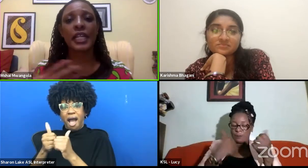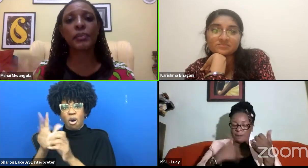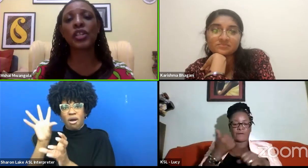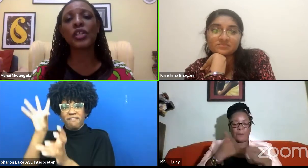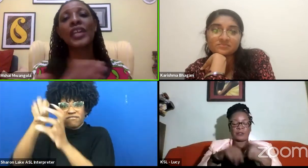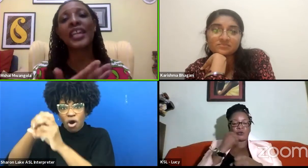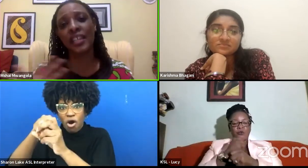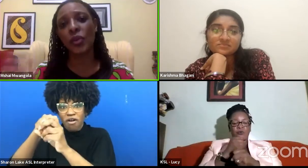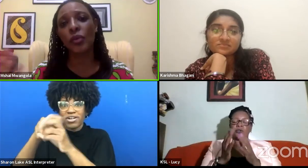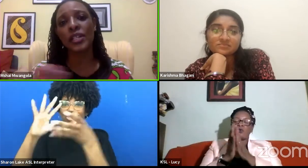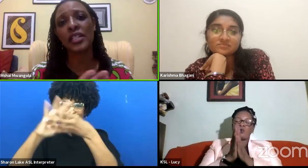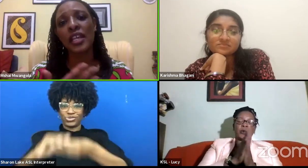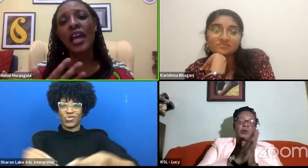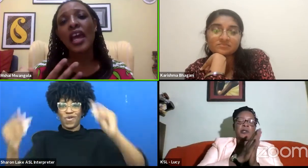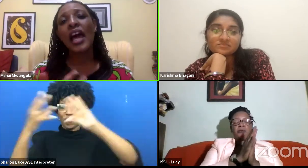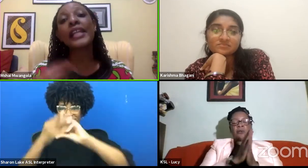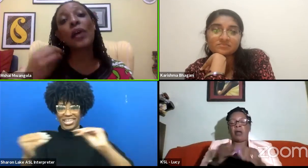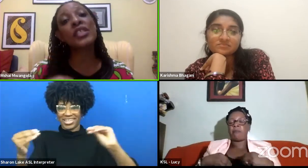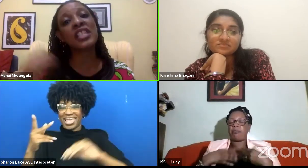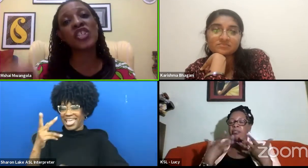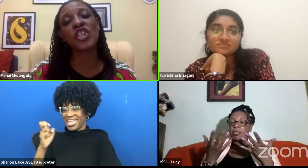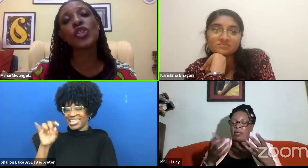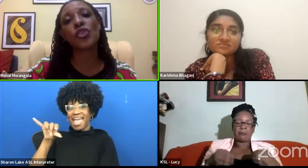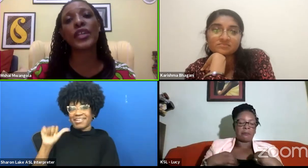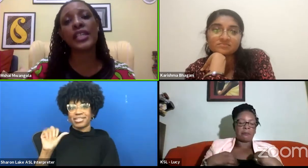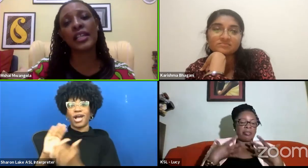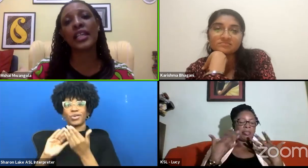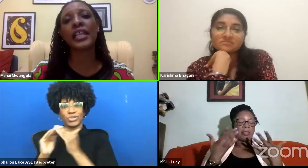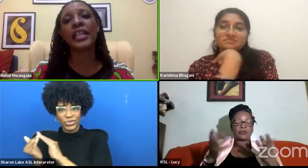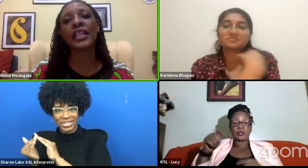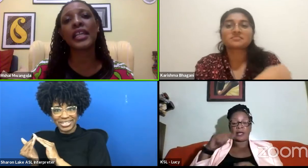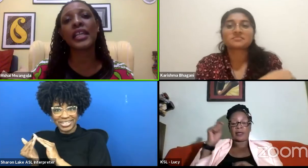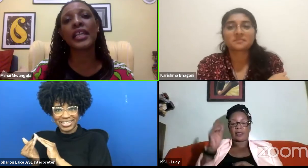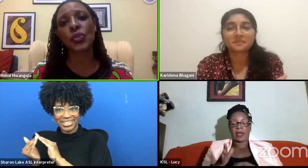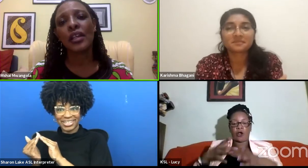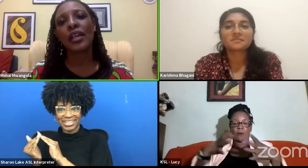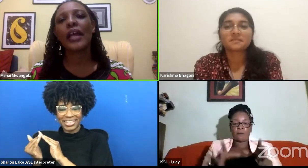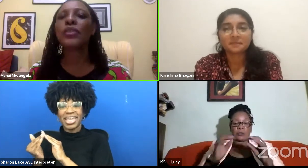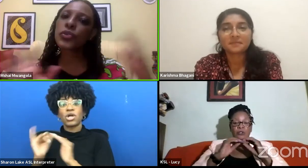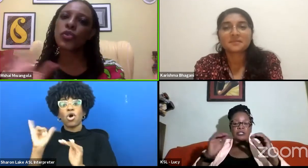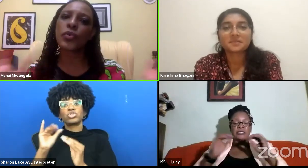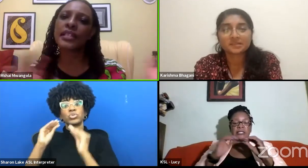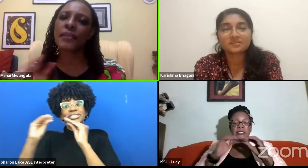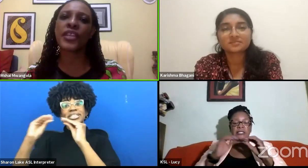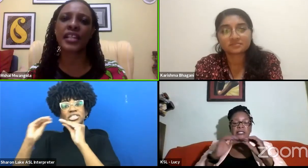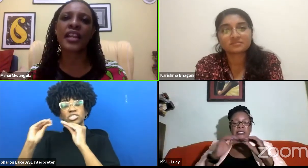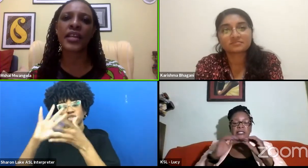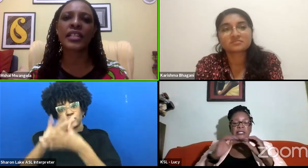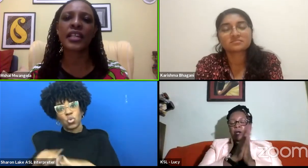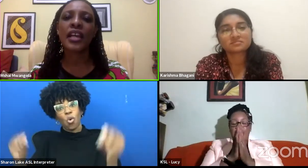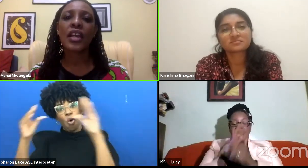especially to the Kenyan community. And I was teaching storytelling in the school and also doing some theater directing.